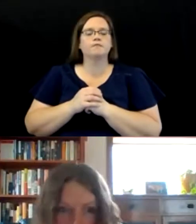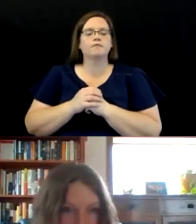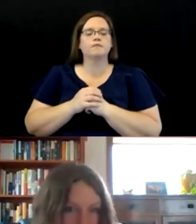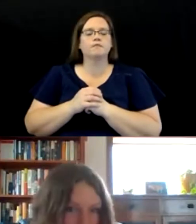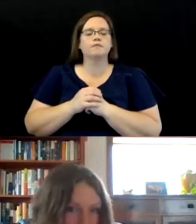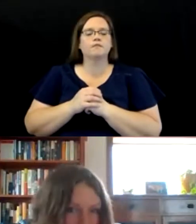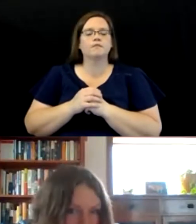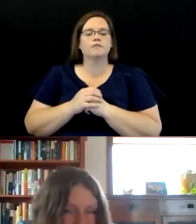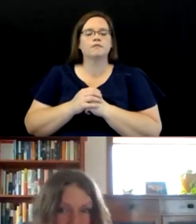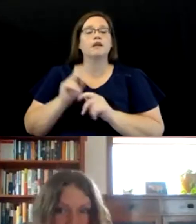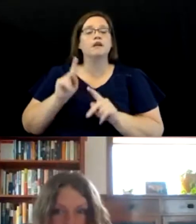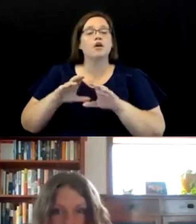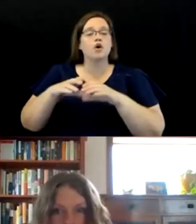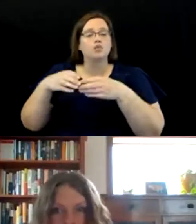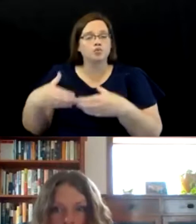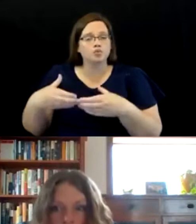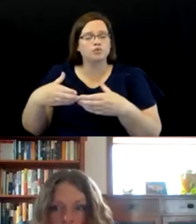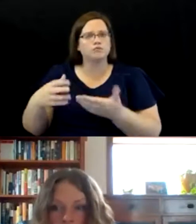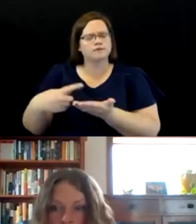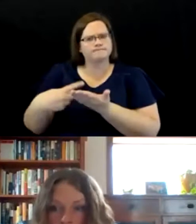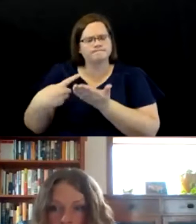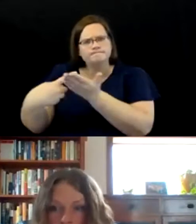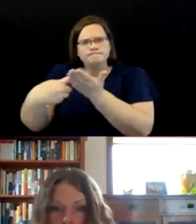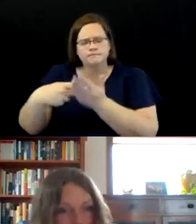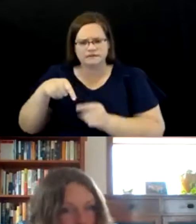talking about and trying to figure out if they need something extra are